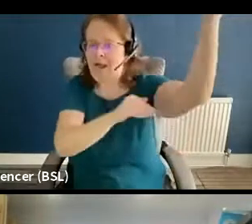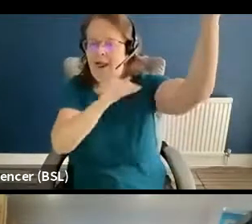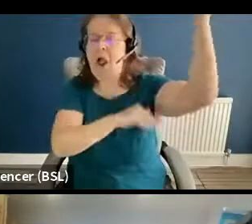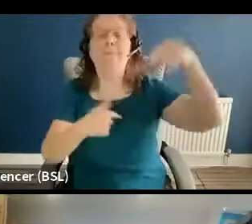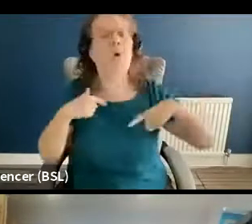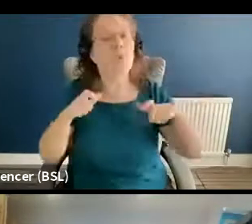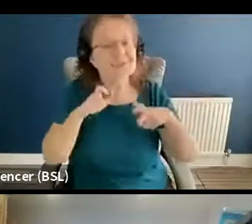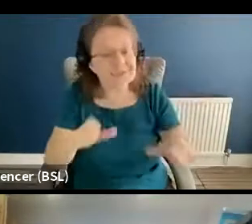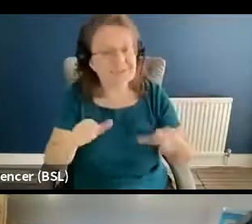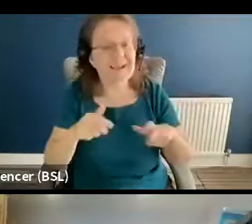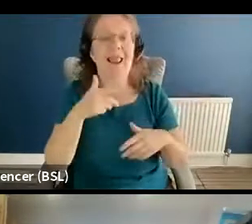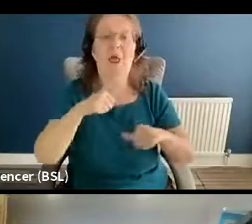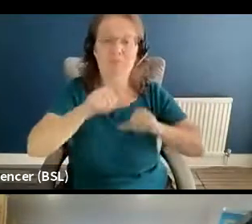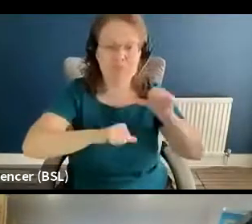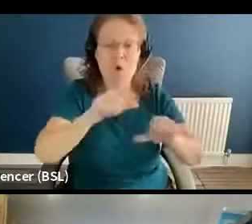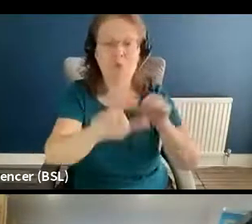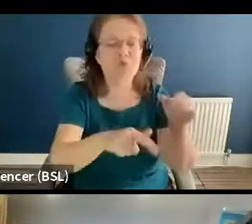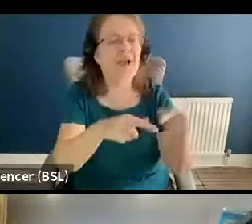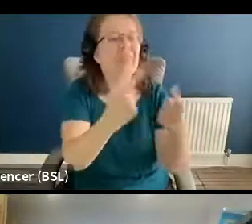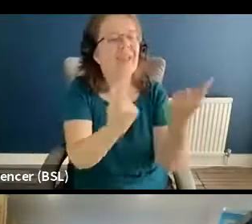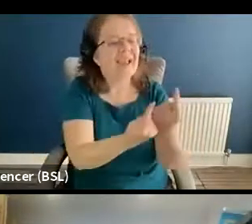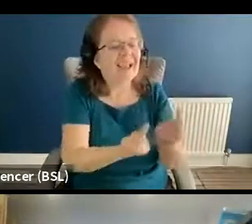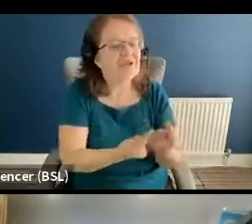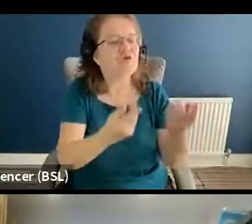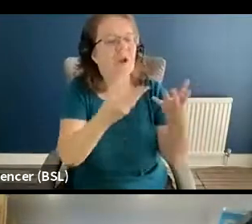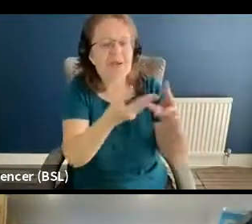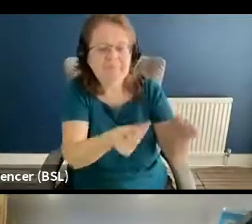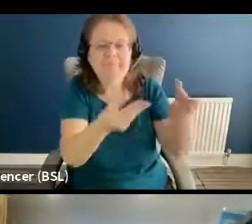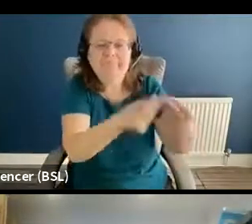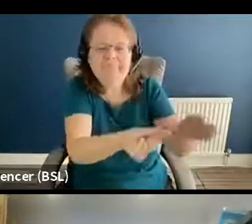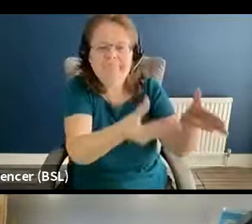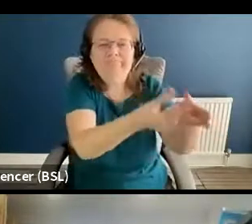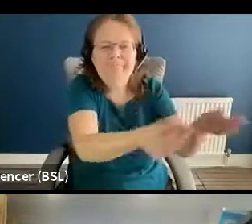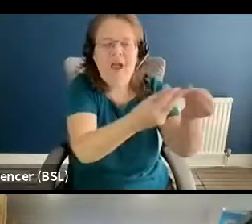we're getting the issues are more minute and less critical than they were initially.